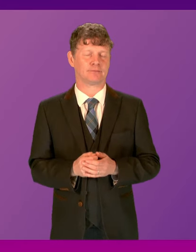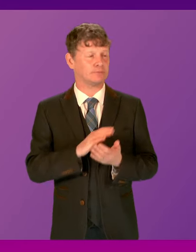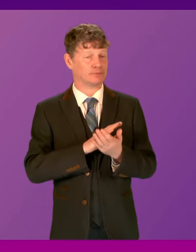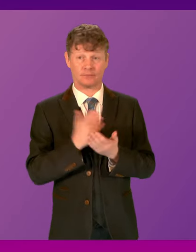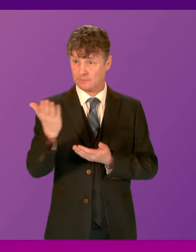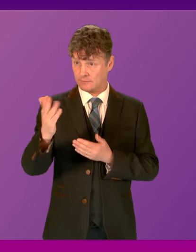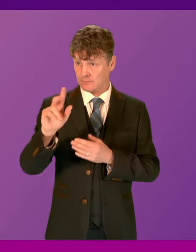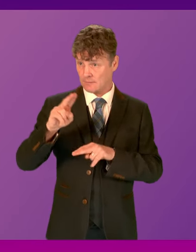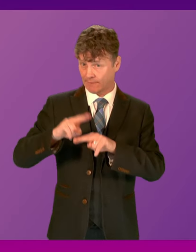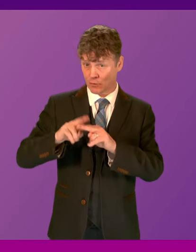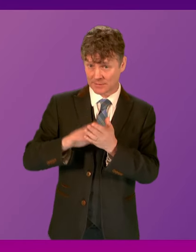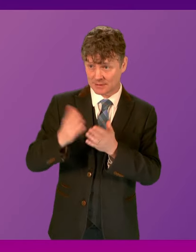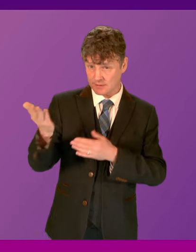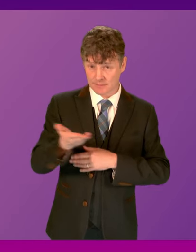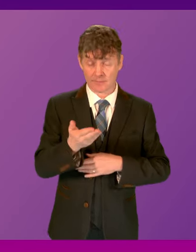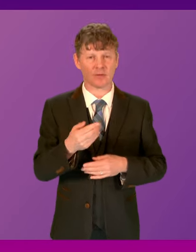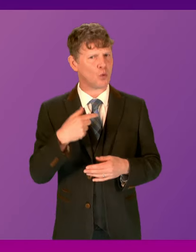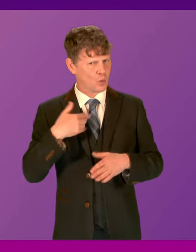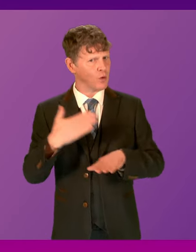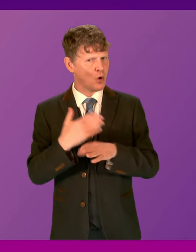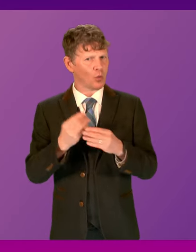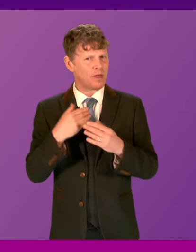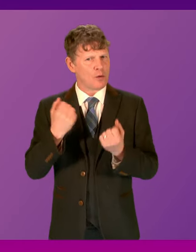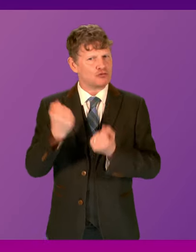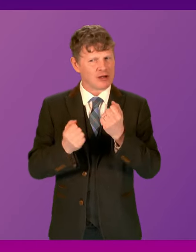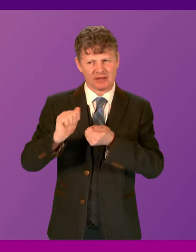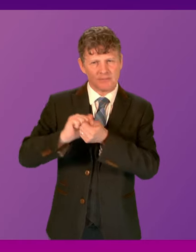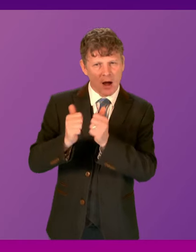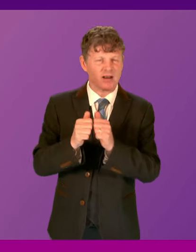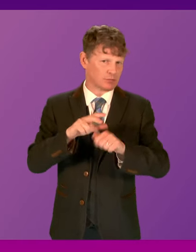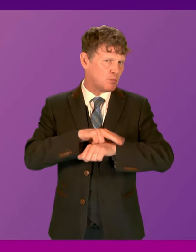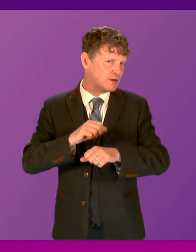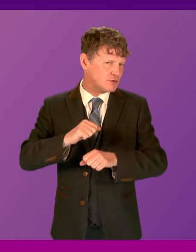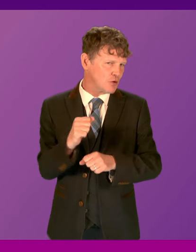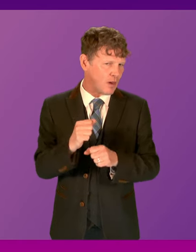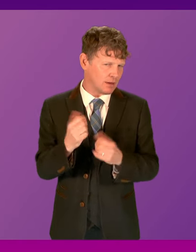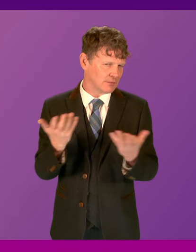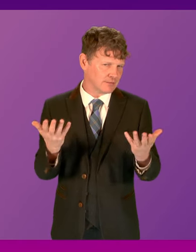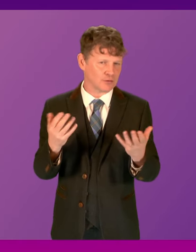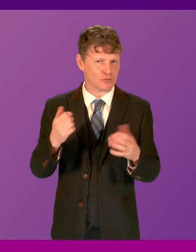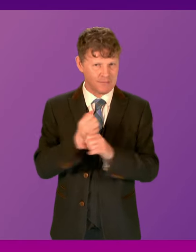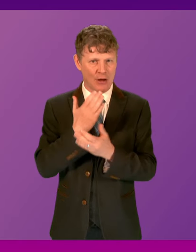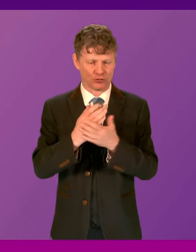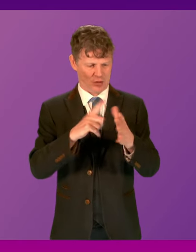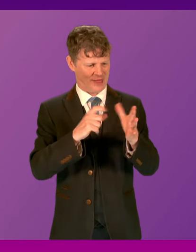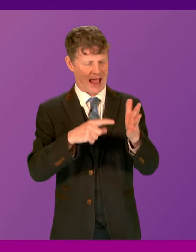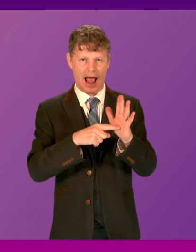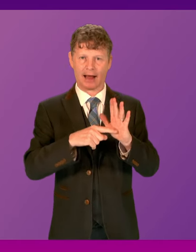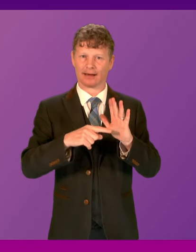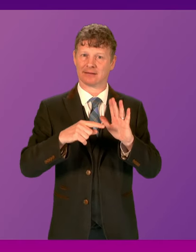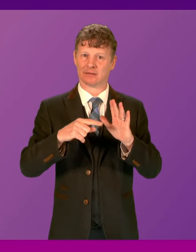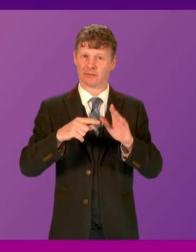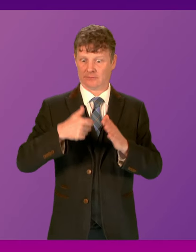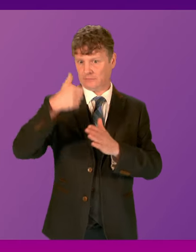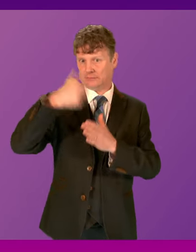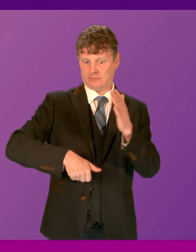We have worked with justice partners, including Police Scotland, to ensure that the legislation is effectively implemented when it commences, next month. The